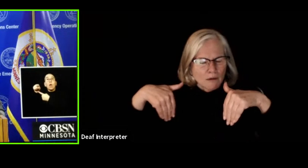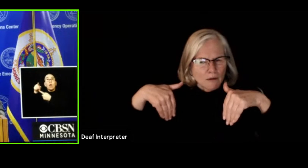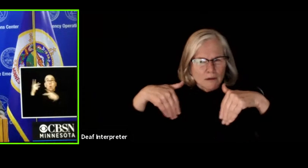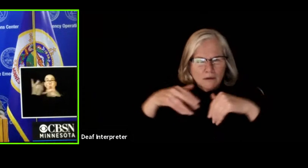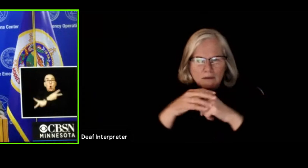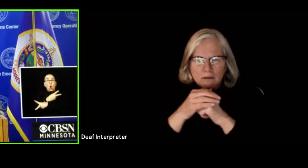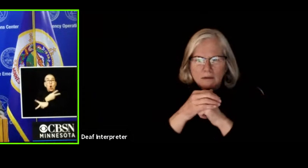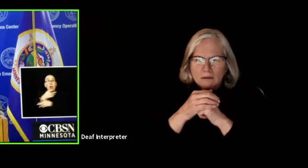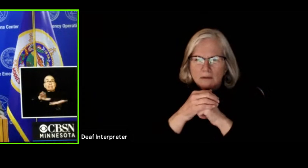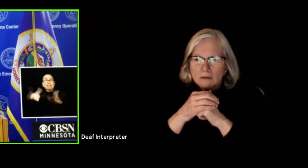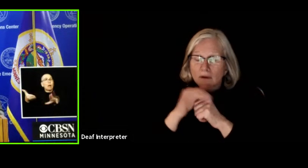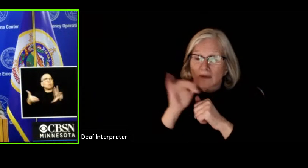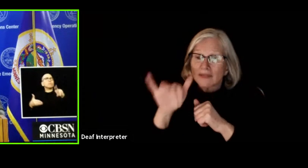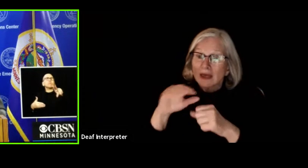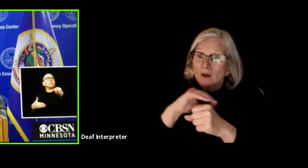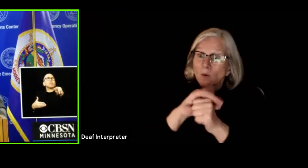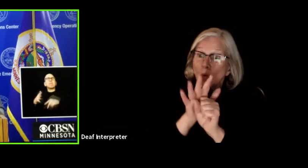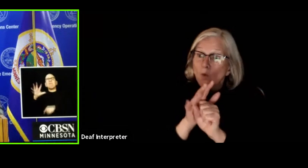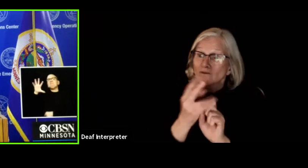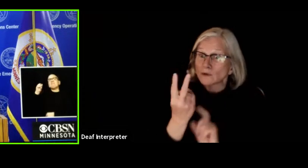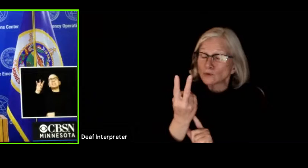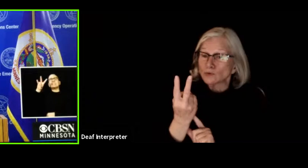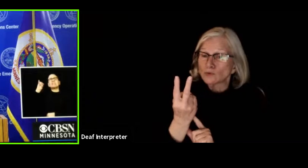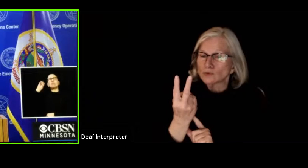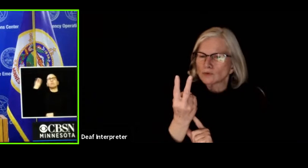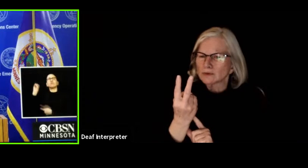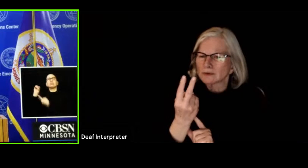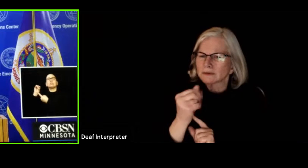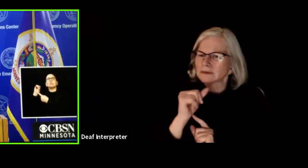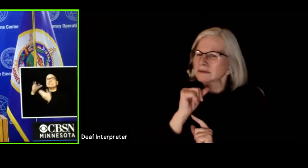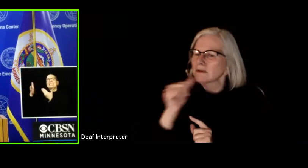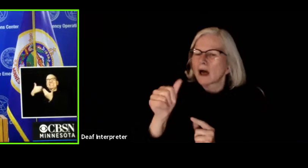70% CONTAGIOUS, WHICH MEANS IT TAKES LESS OF IT, IT'S MUCH